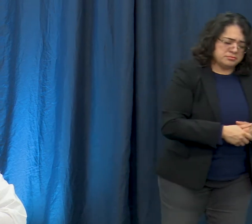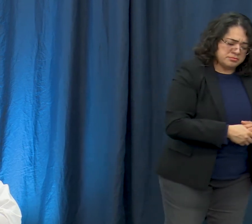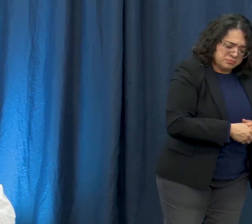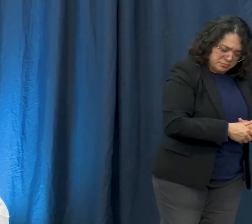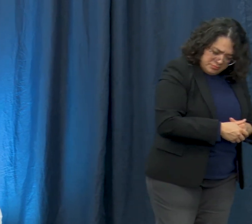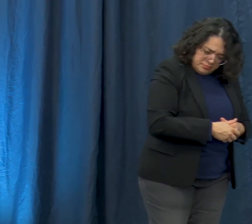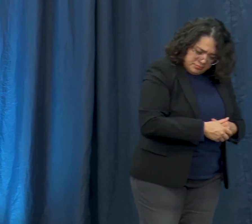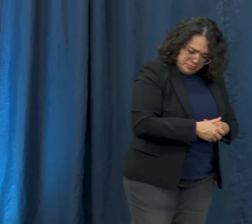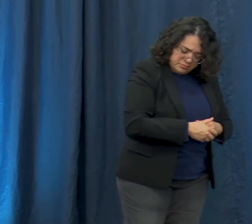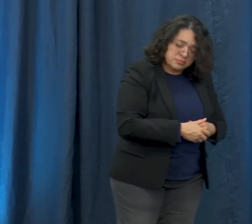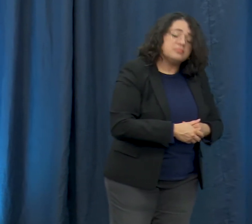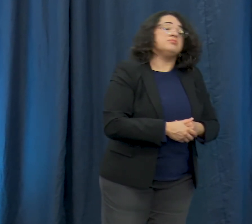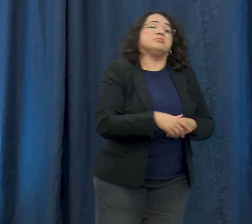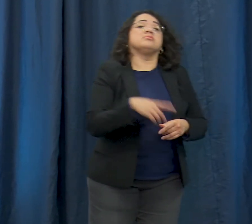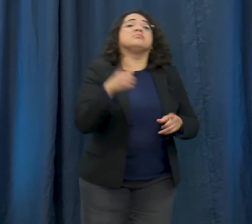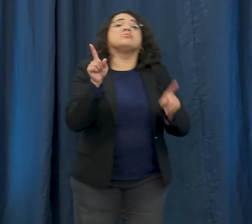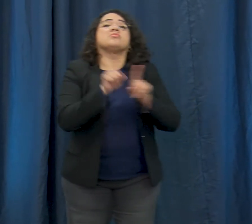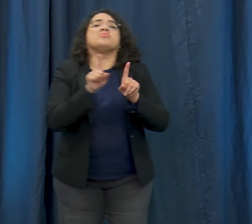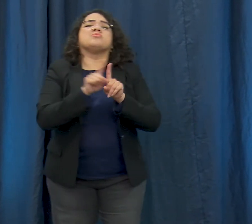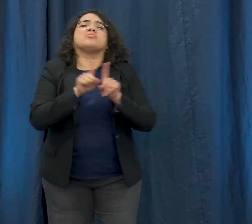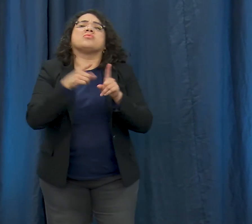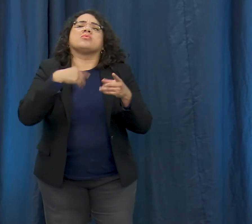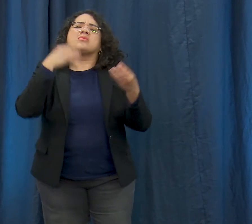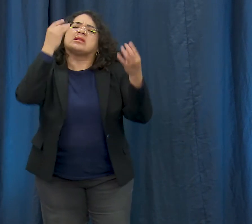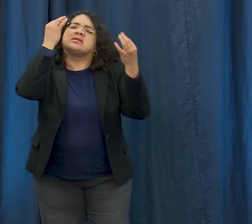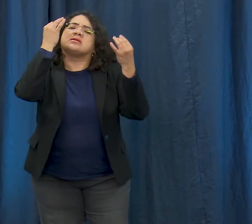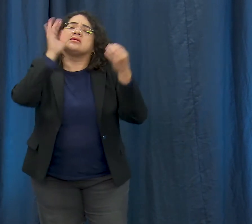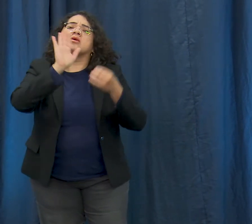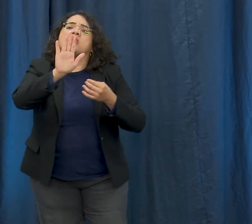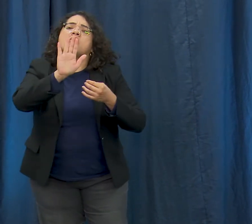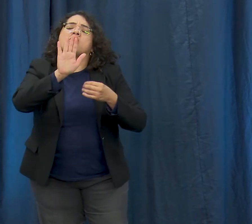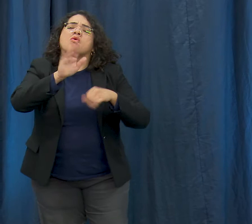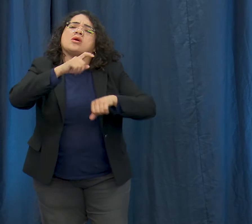get an idea on the thought process behind the timing of announcing openings